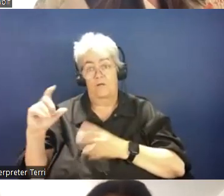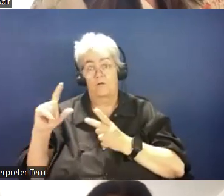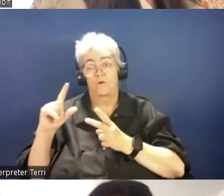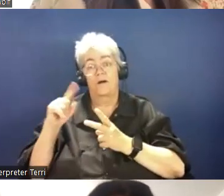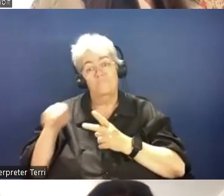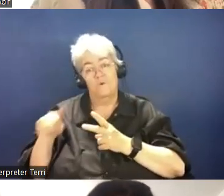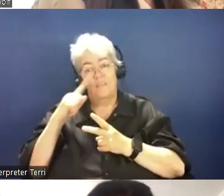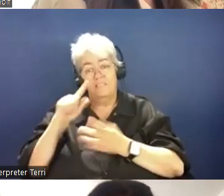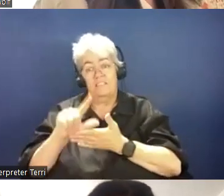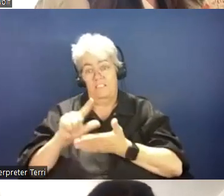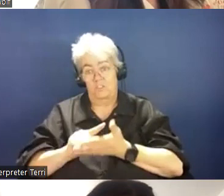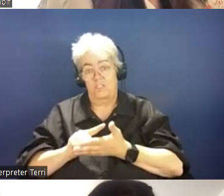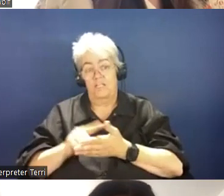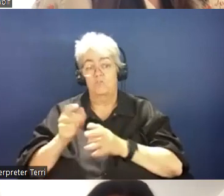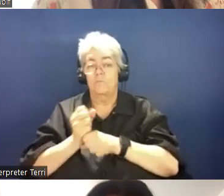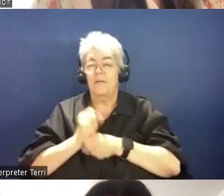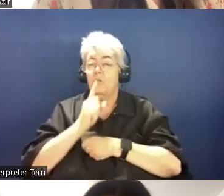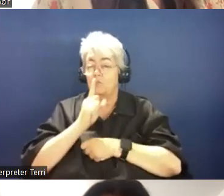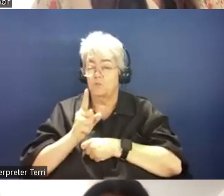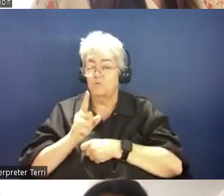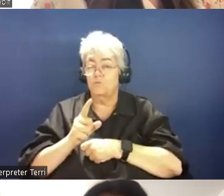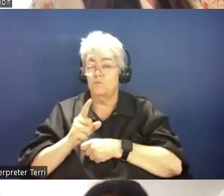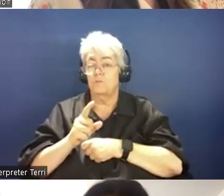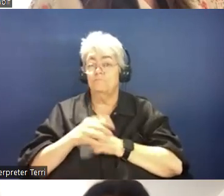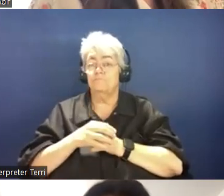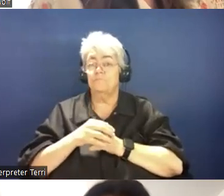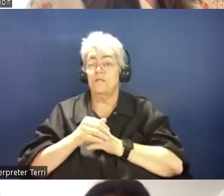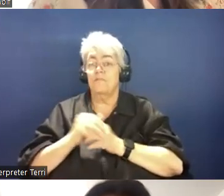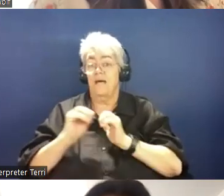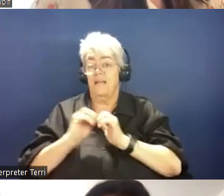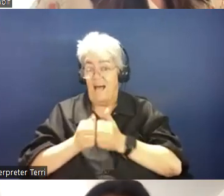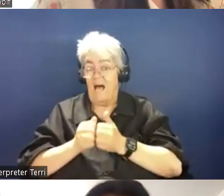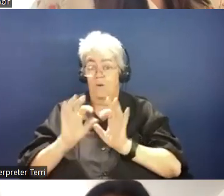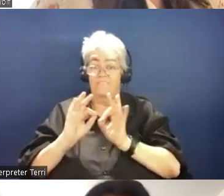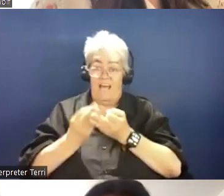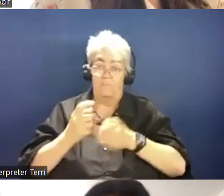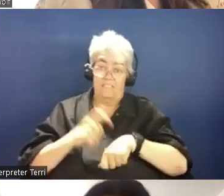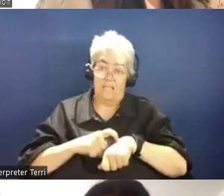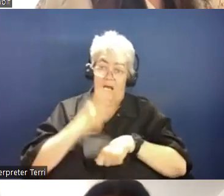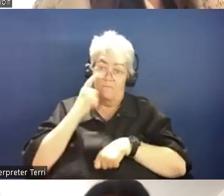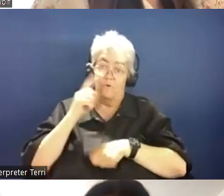on making sure that the way family time for grandparents was defined did not